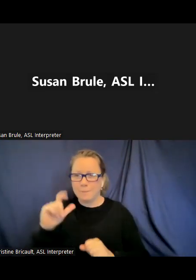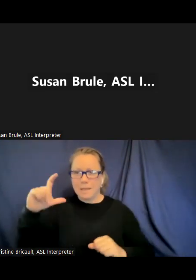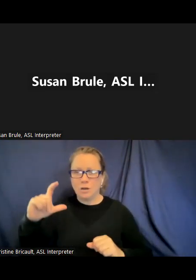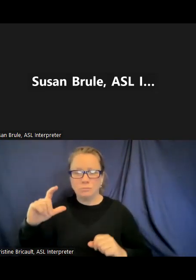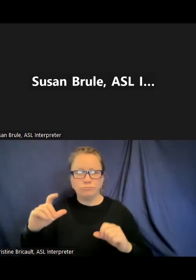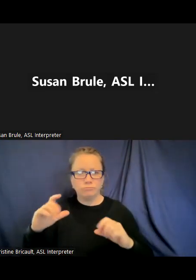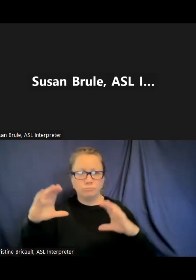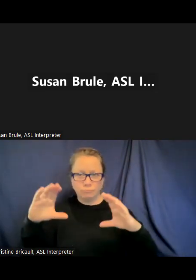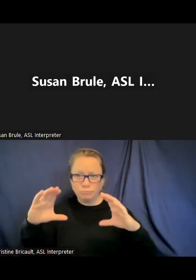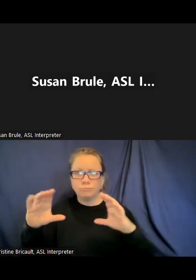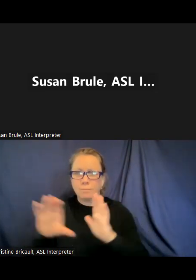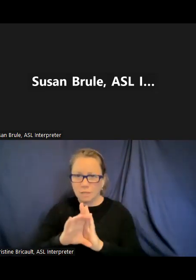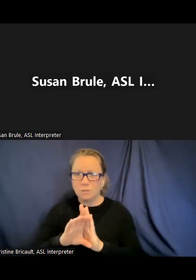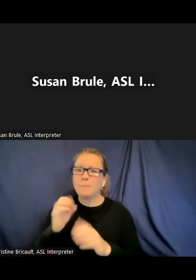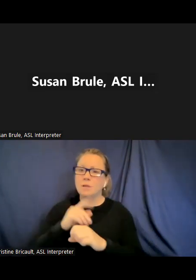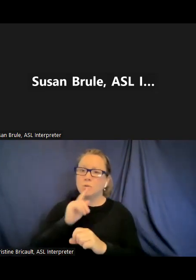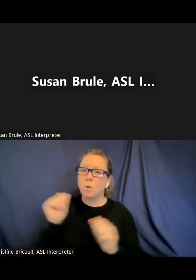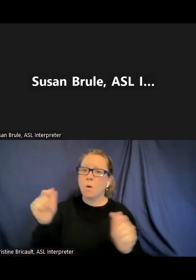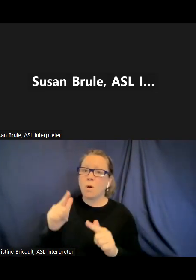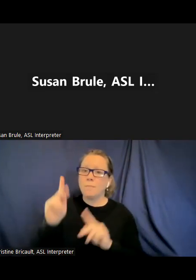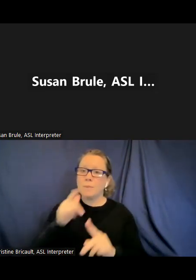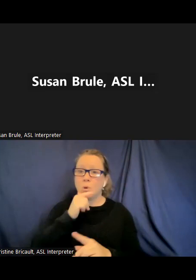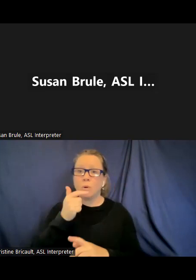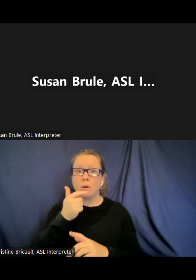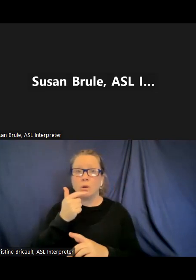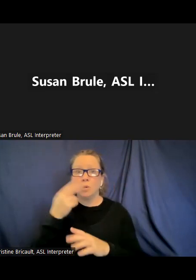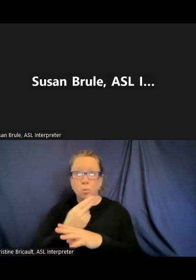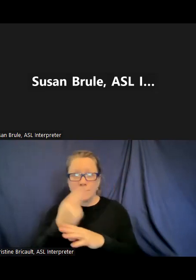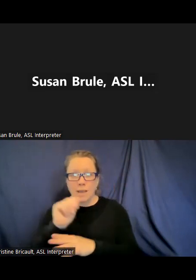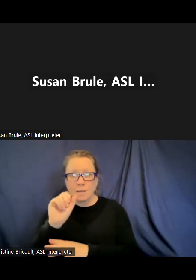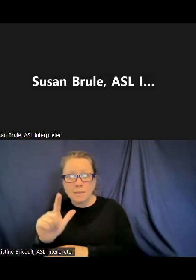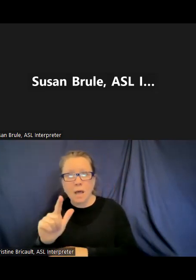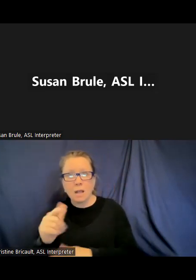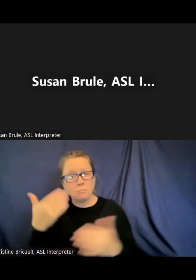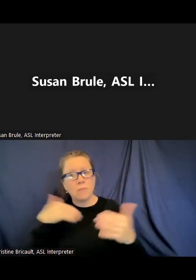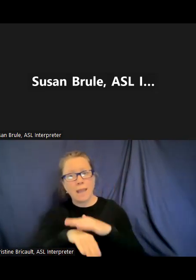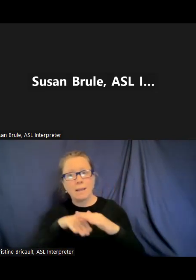That's going to make sure that all your attendees have access to that interpreter.